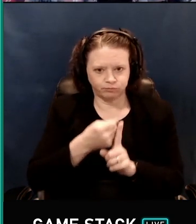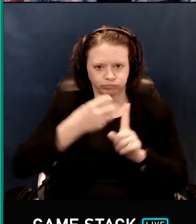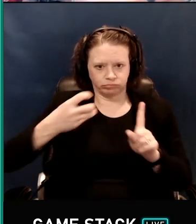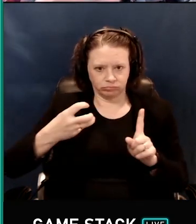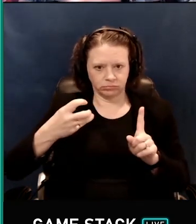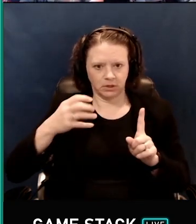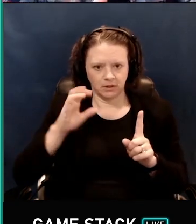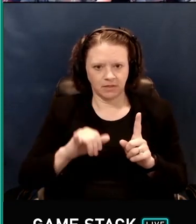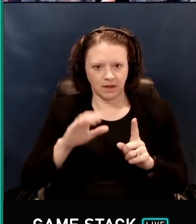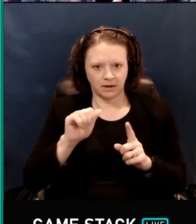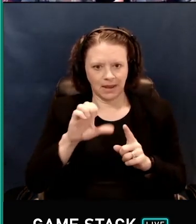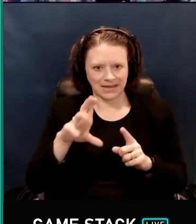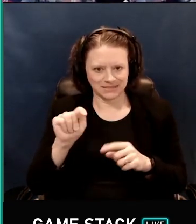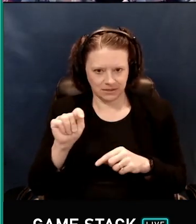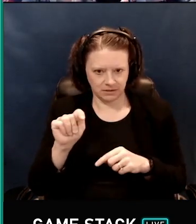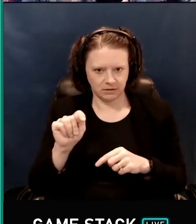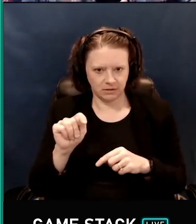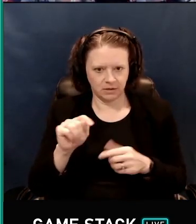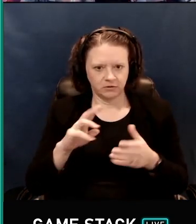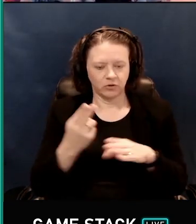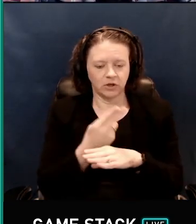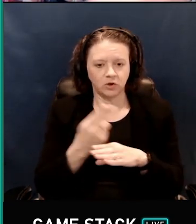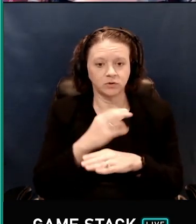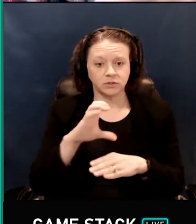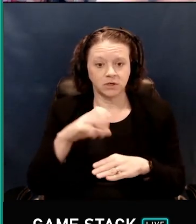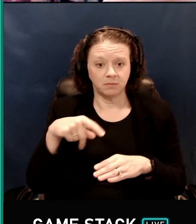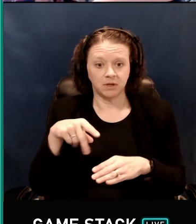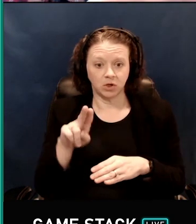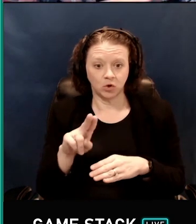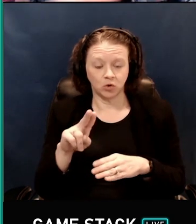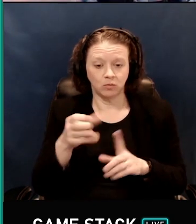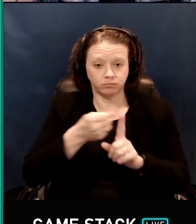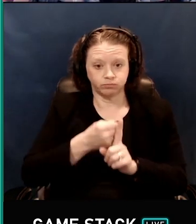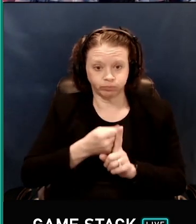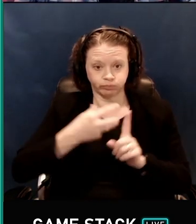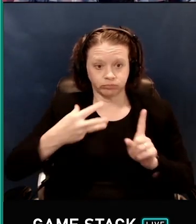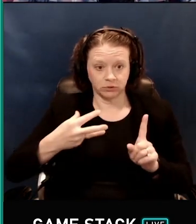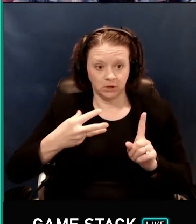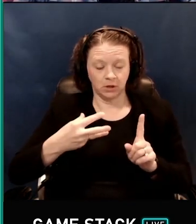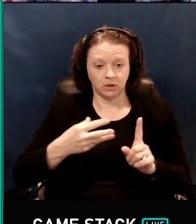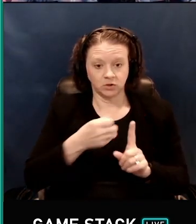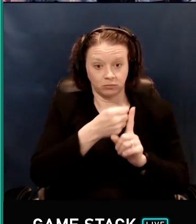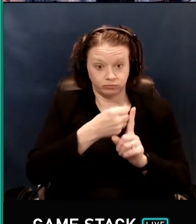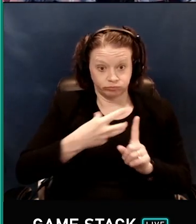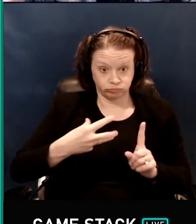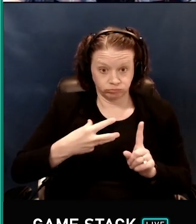So there's CPU decompression, you decompress it, it goes back into system memory,